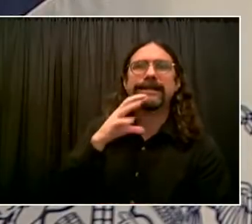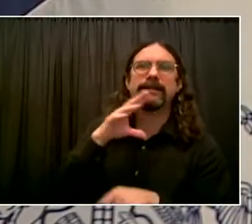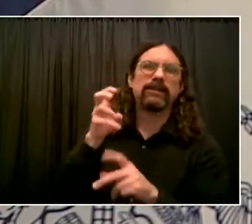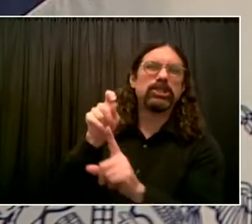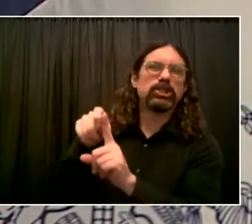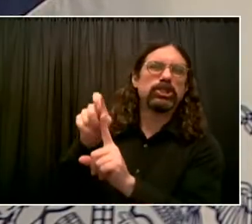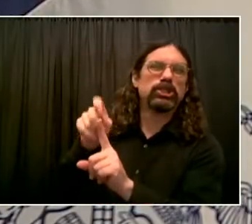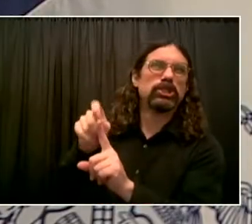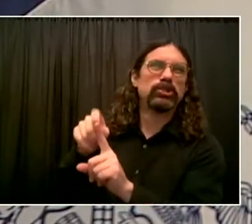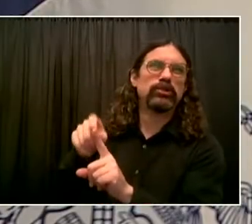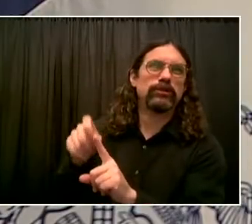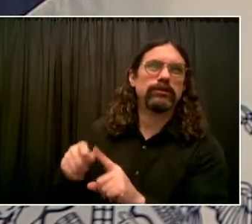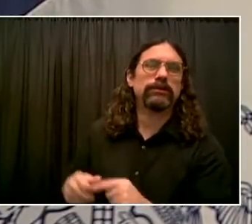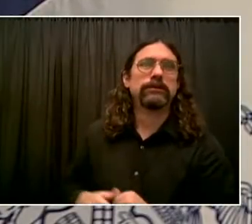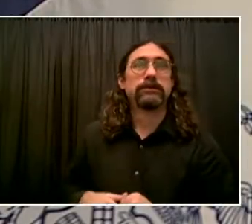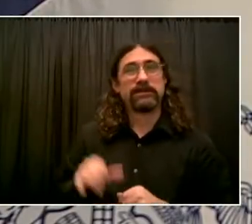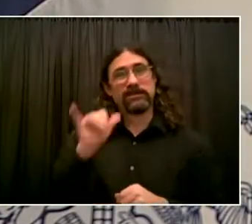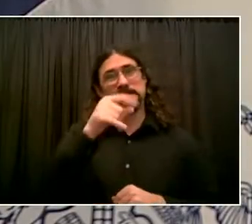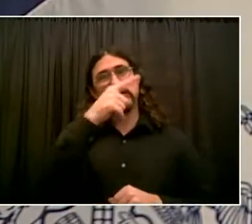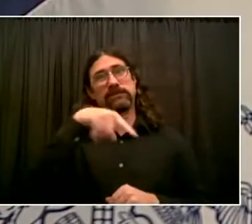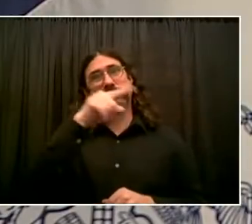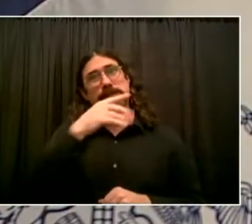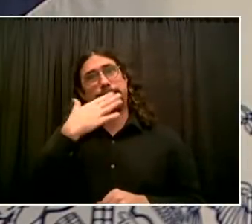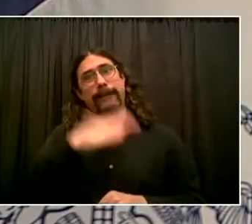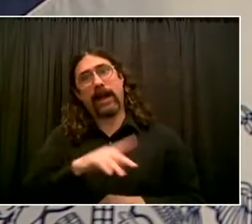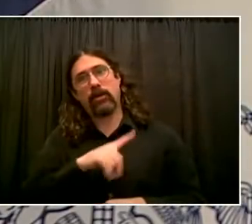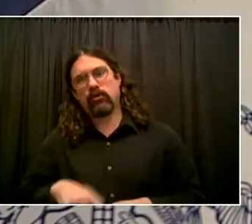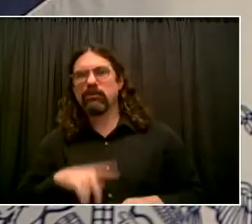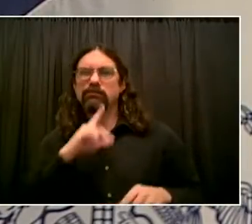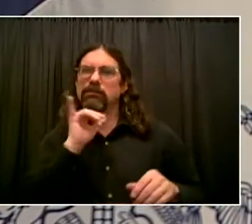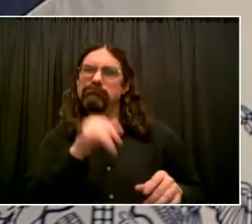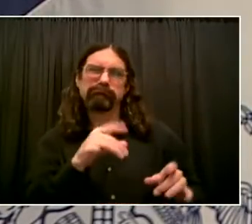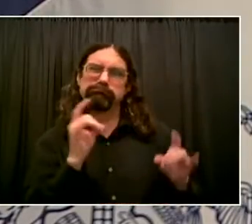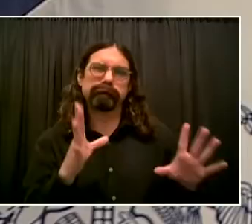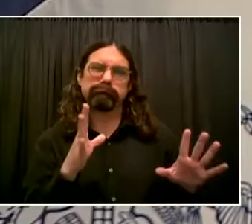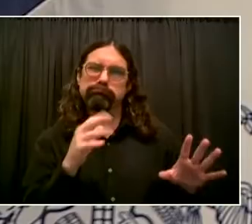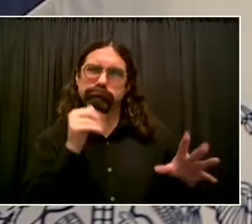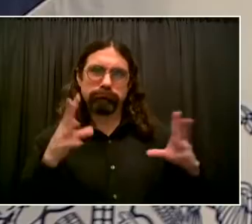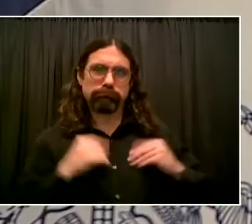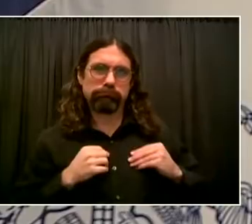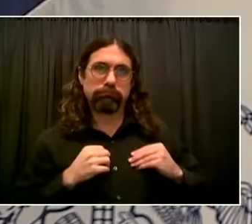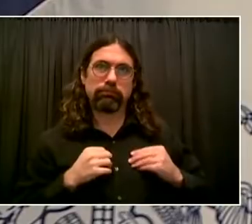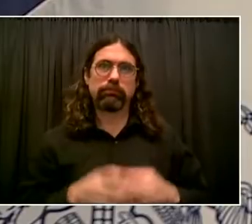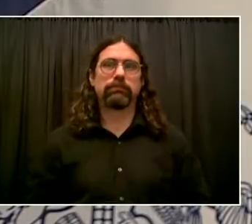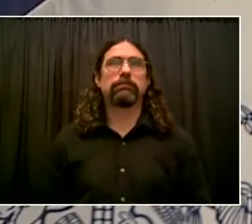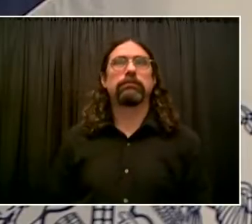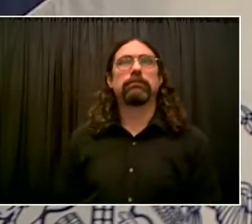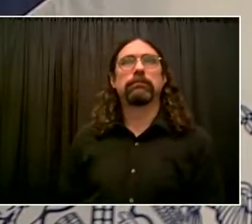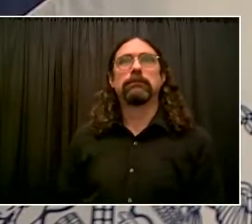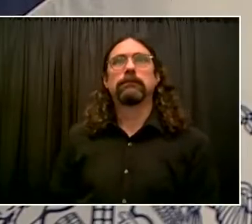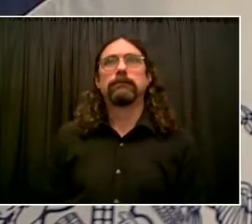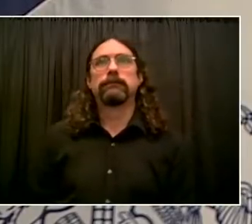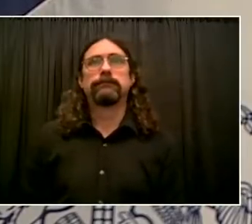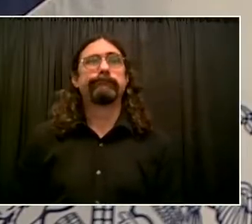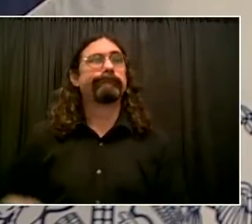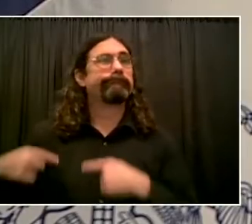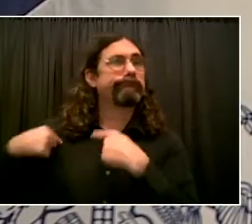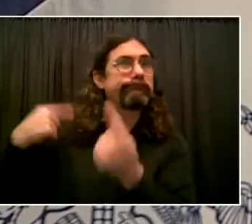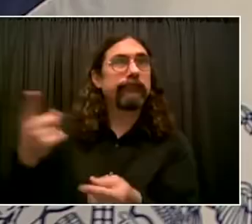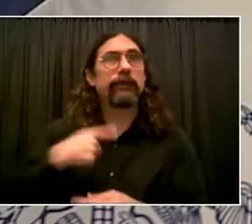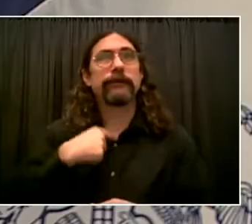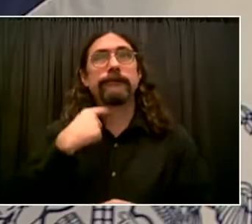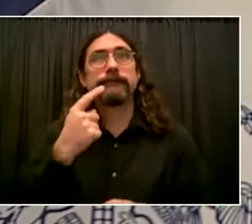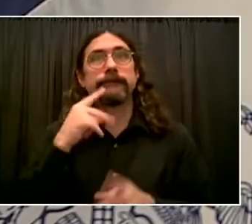PEOEPL.